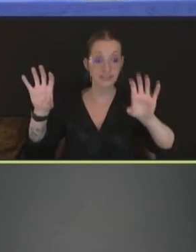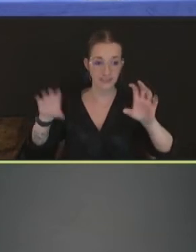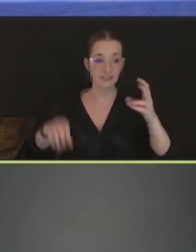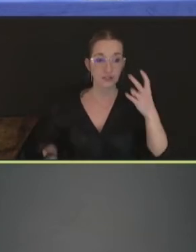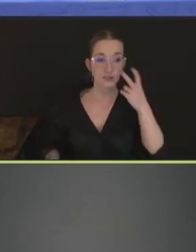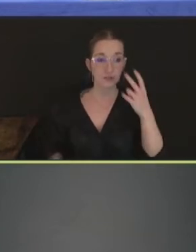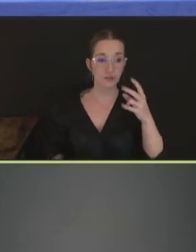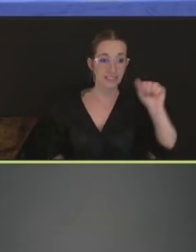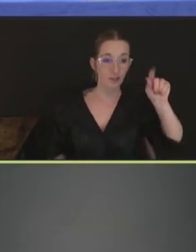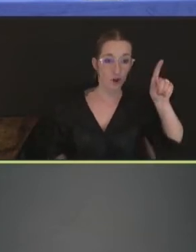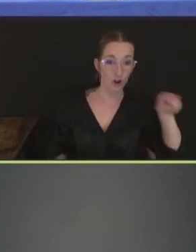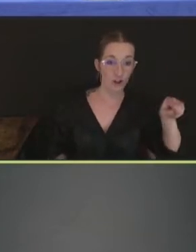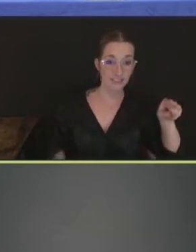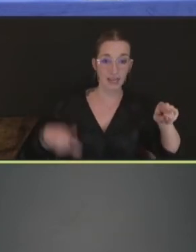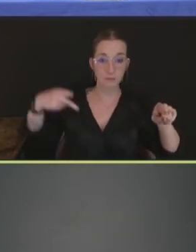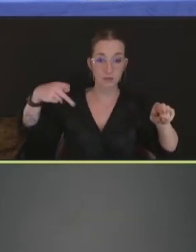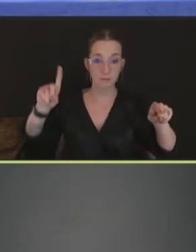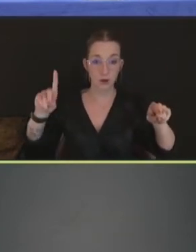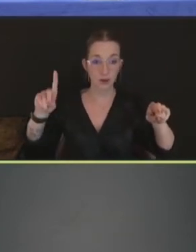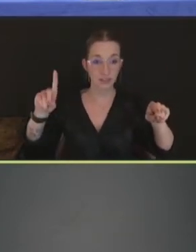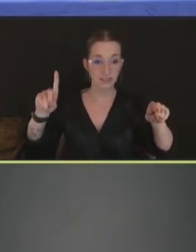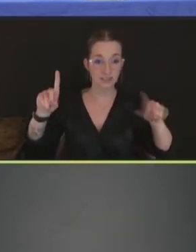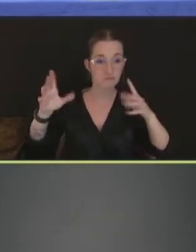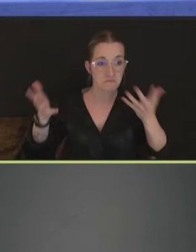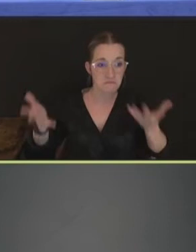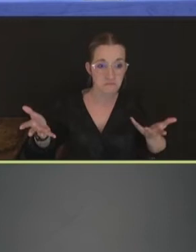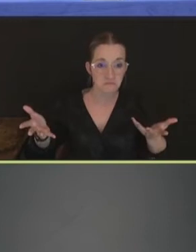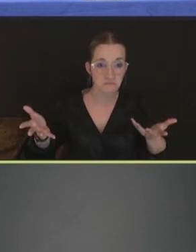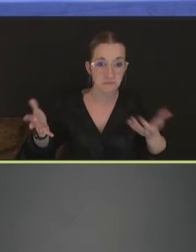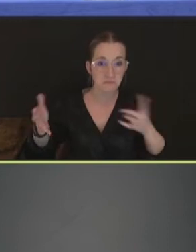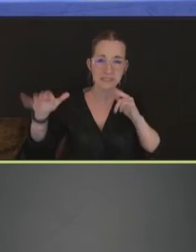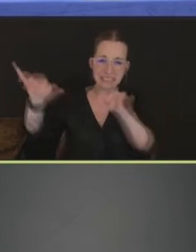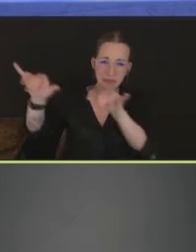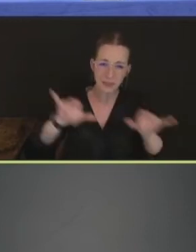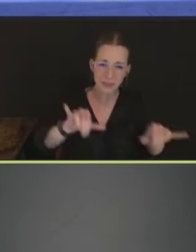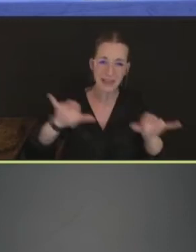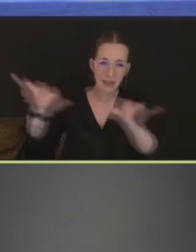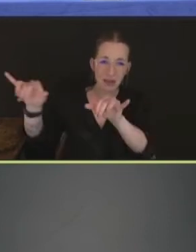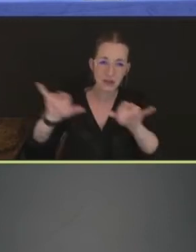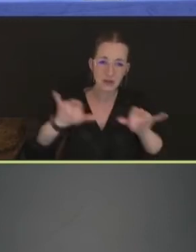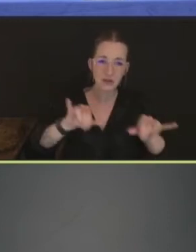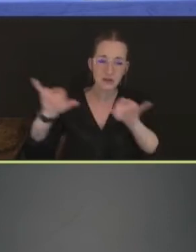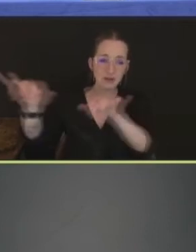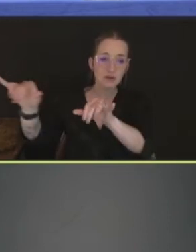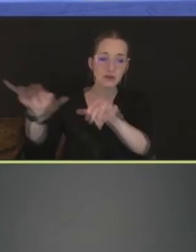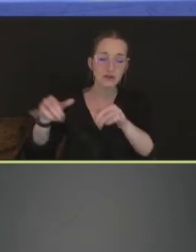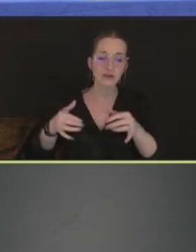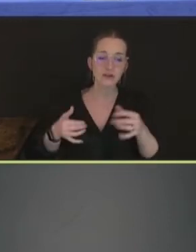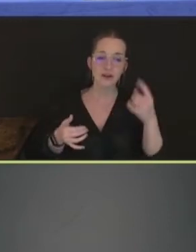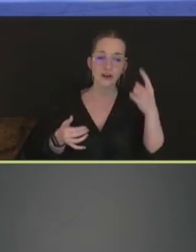upper and Parkinson's on the right, you'll see the similarity of the regions of the brain